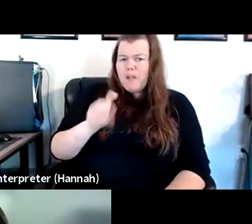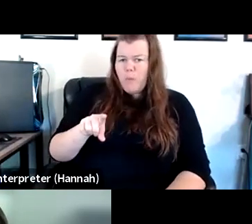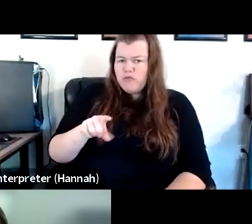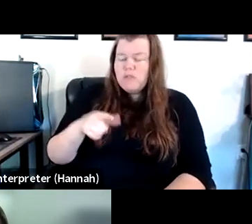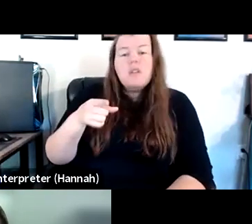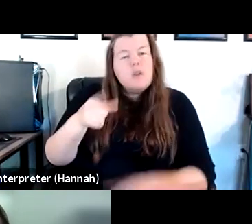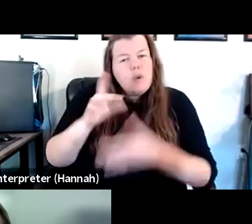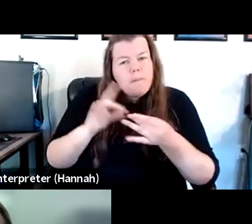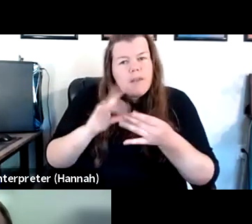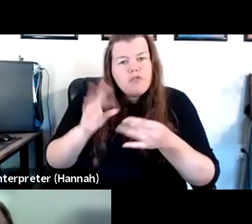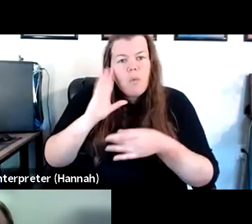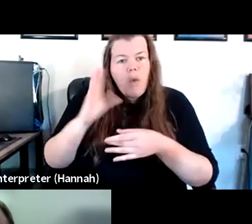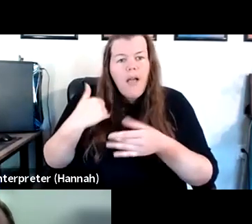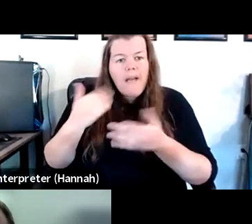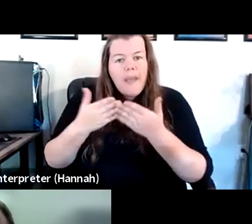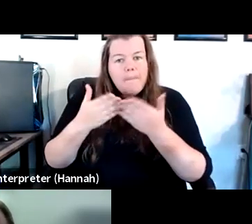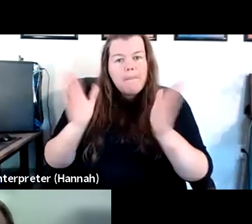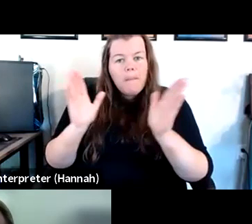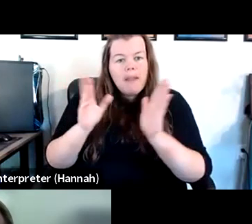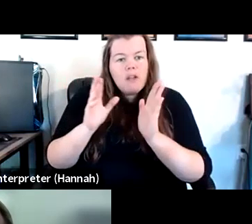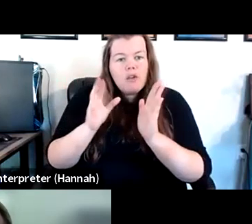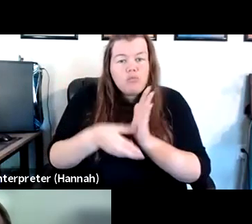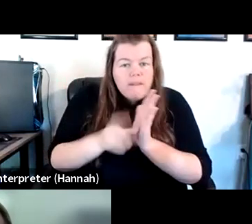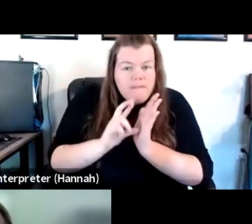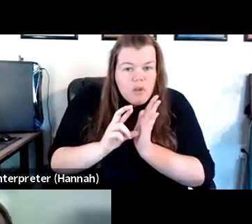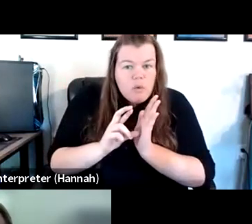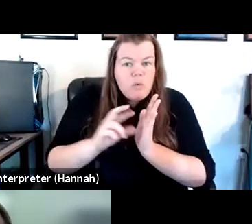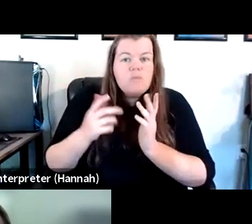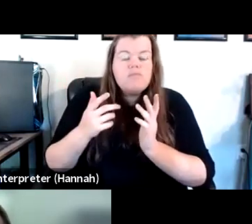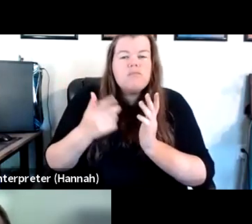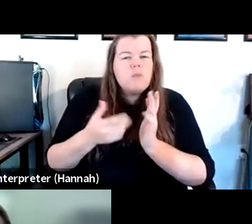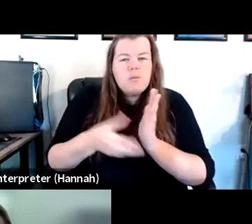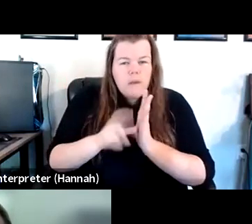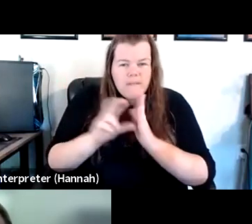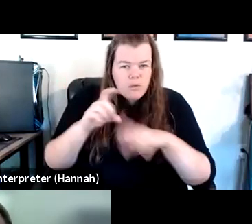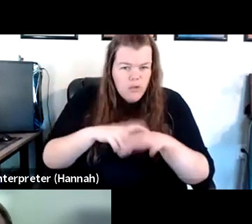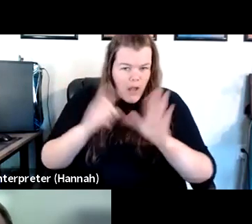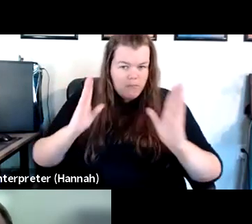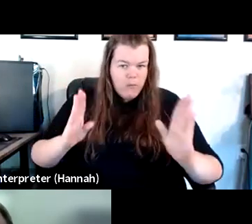that there will be a public review or or a review time frame for this plan to see how